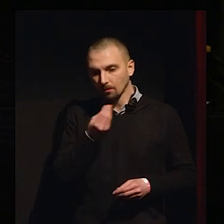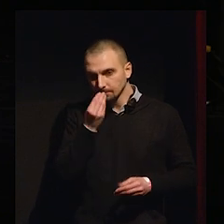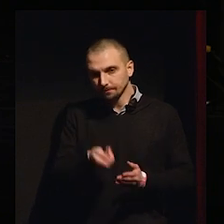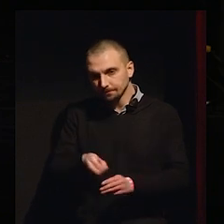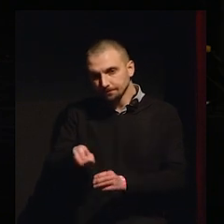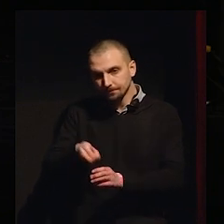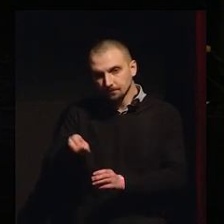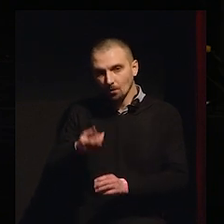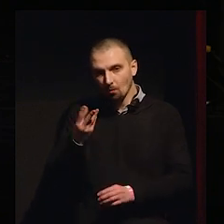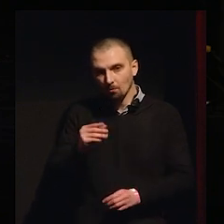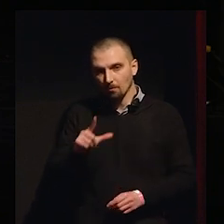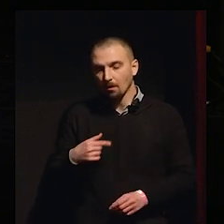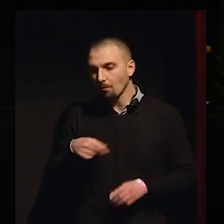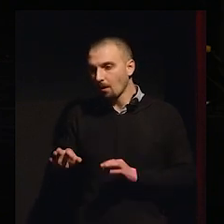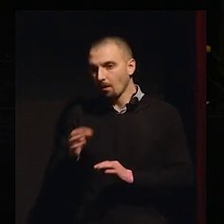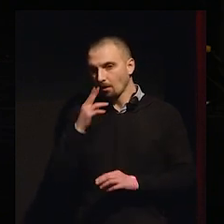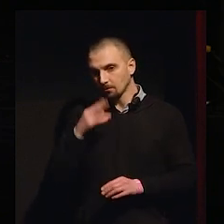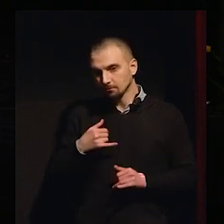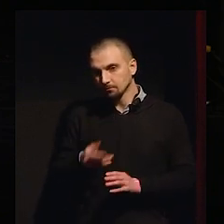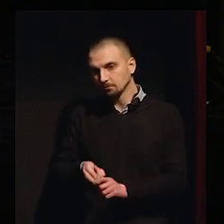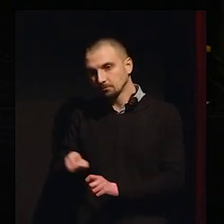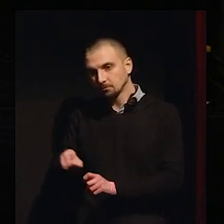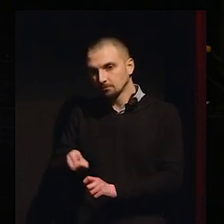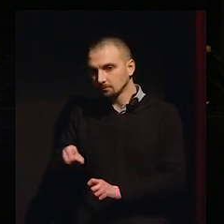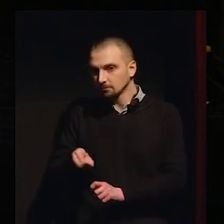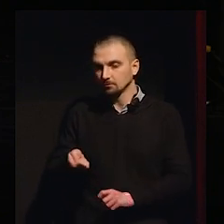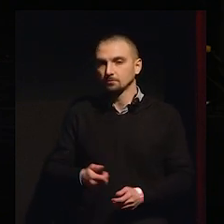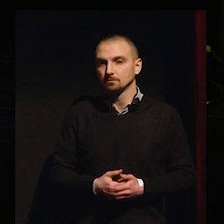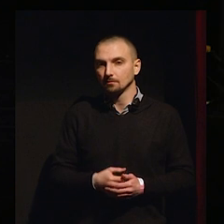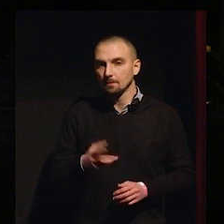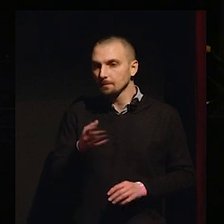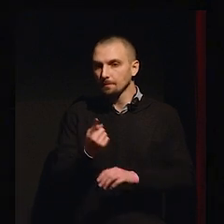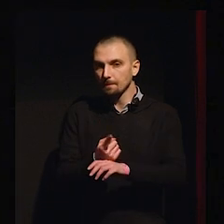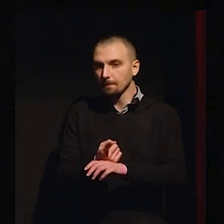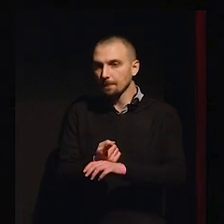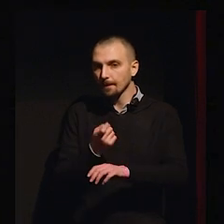This is how we raised them. In fact, upper-year students used to tell us;